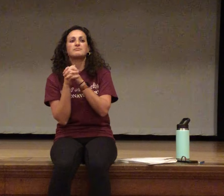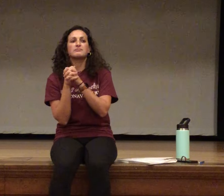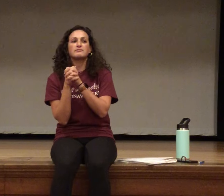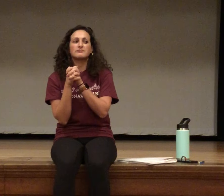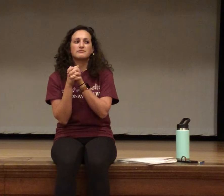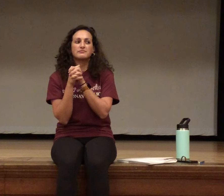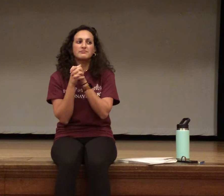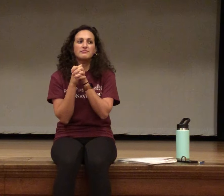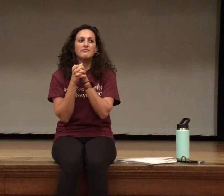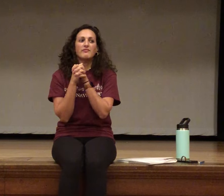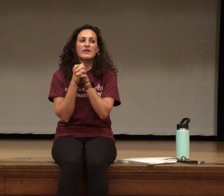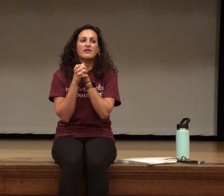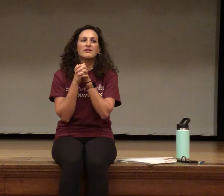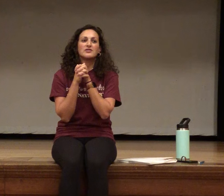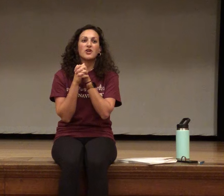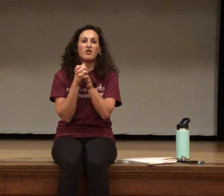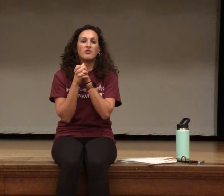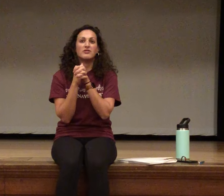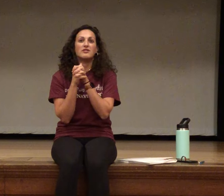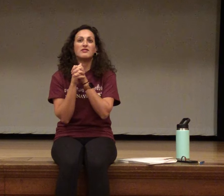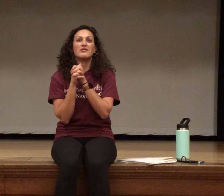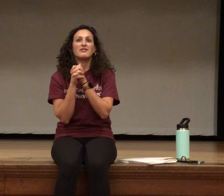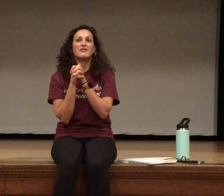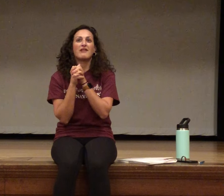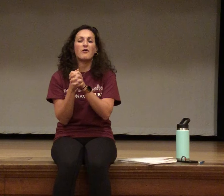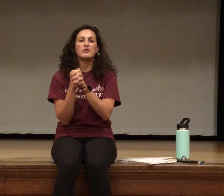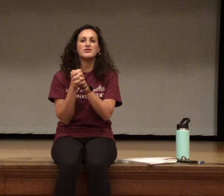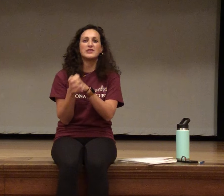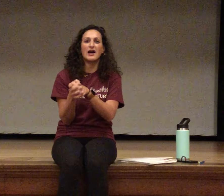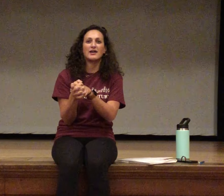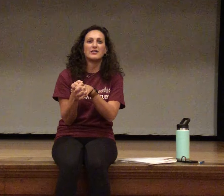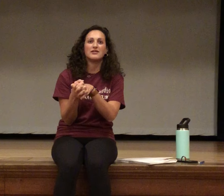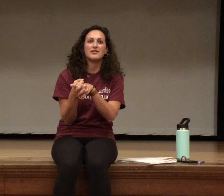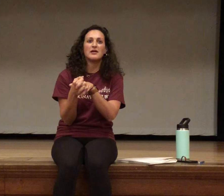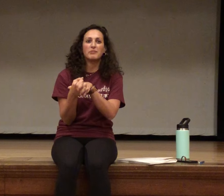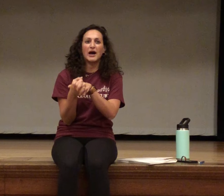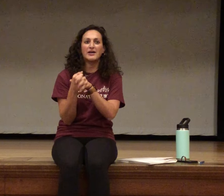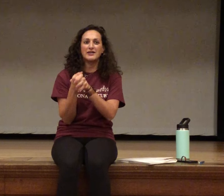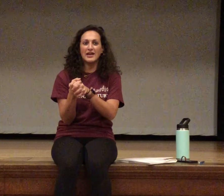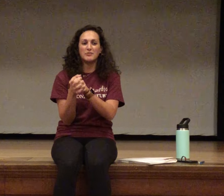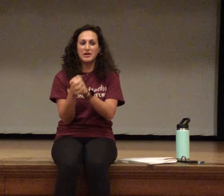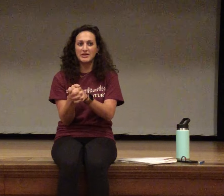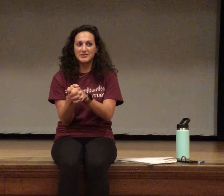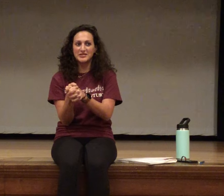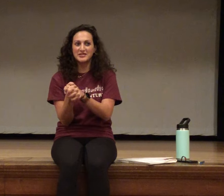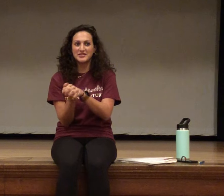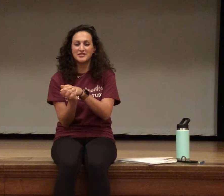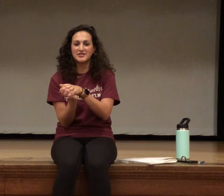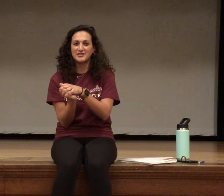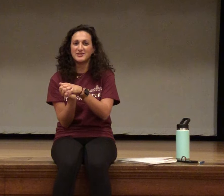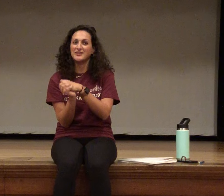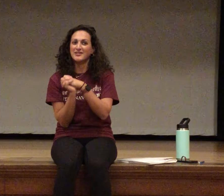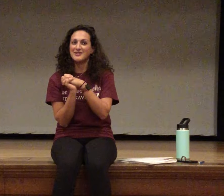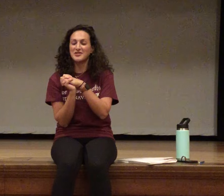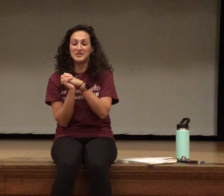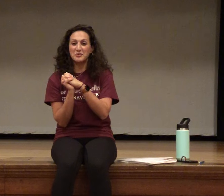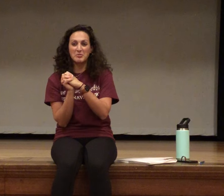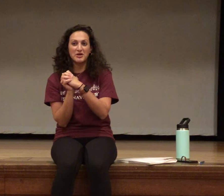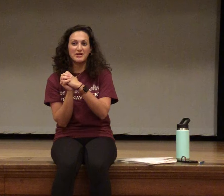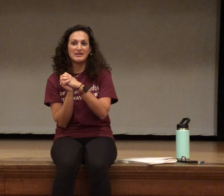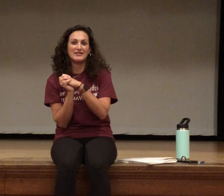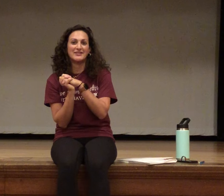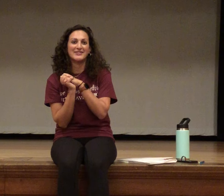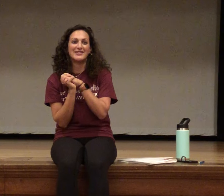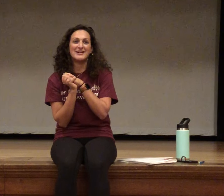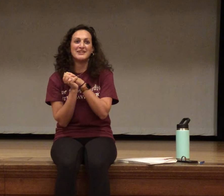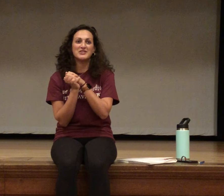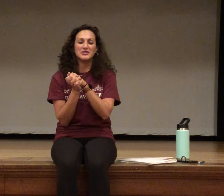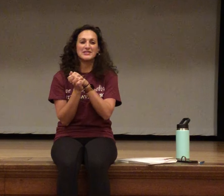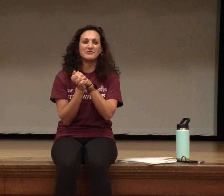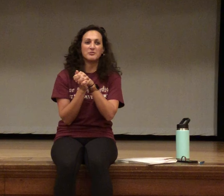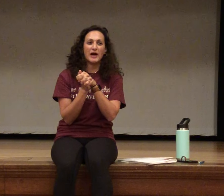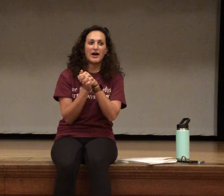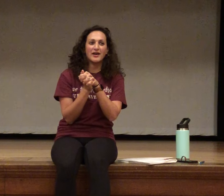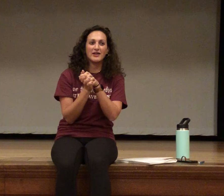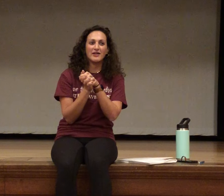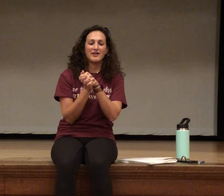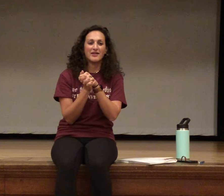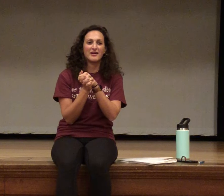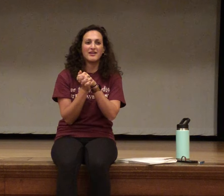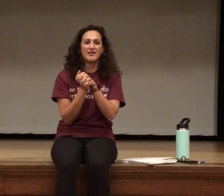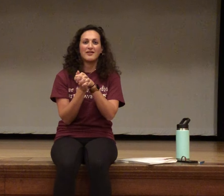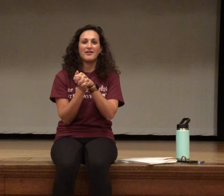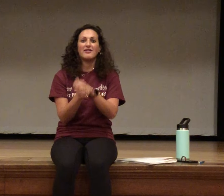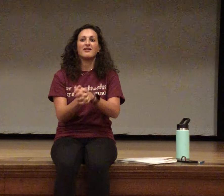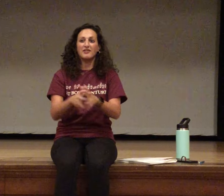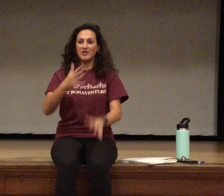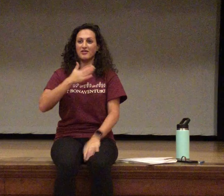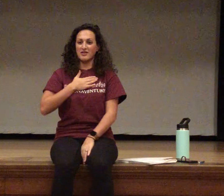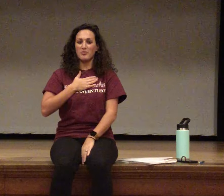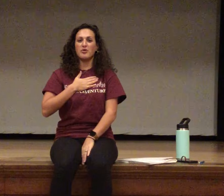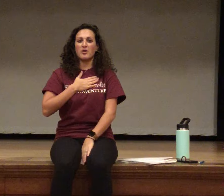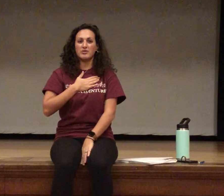um so how would you sign my name is you guys remember so what's the sign for my good yep Palm